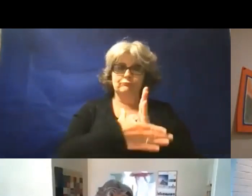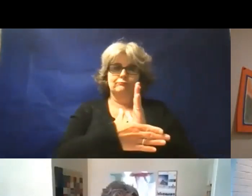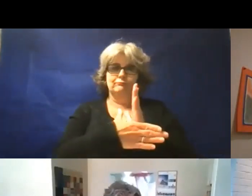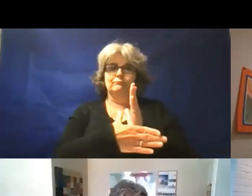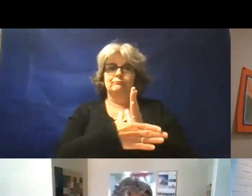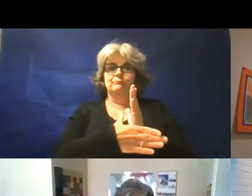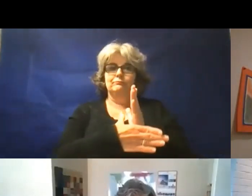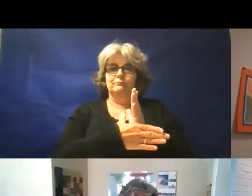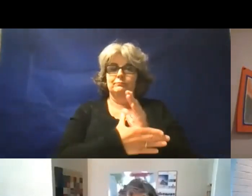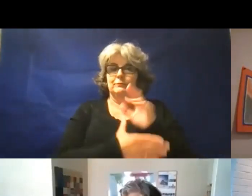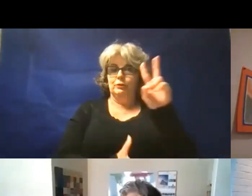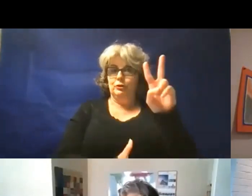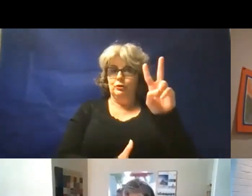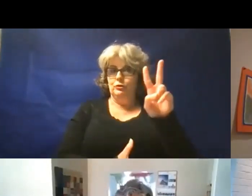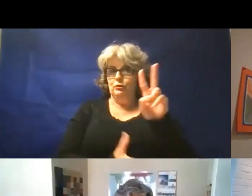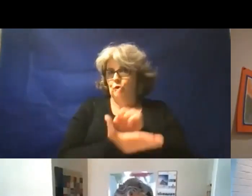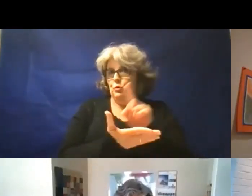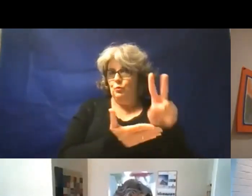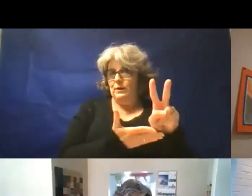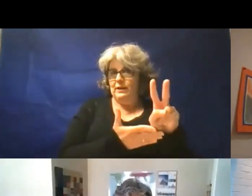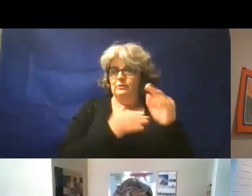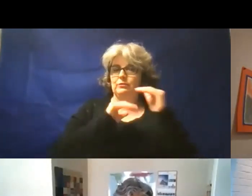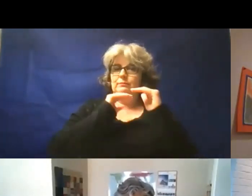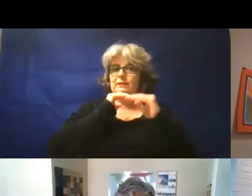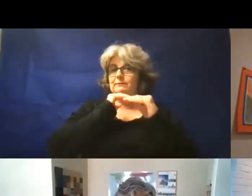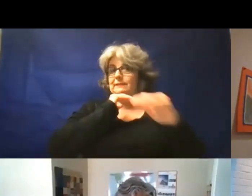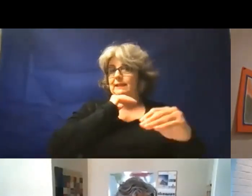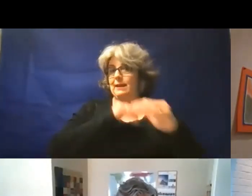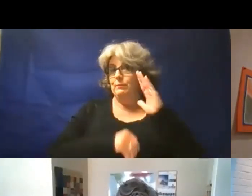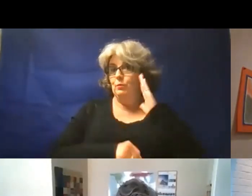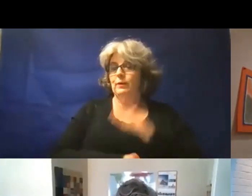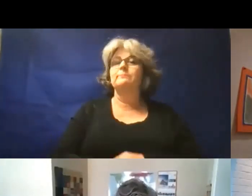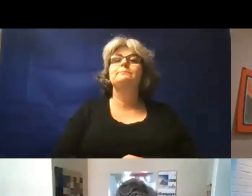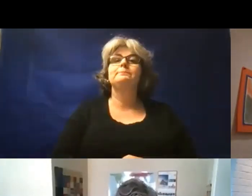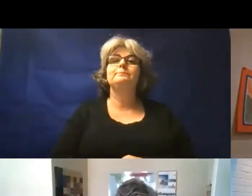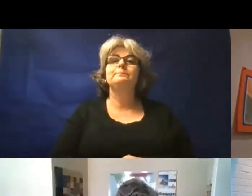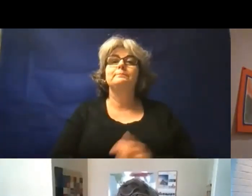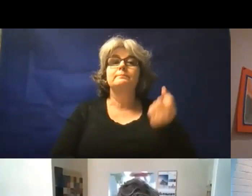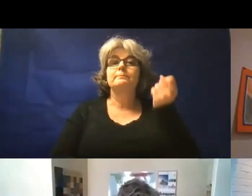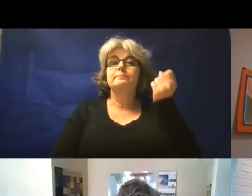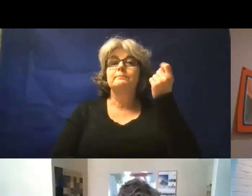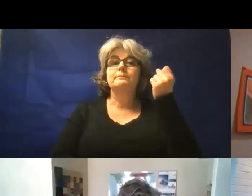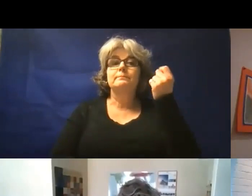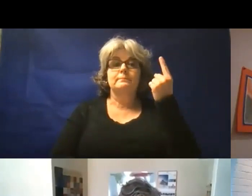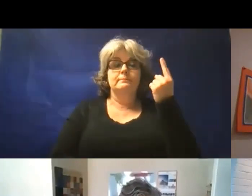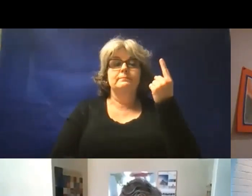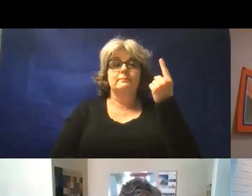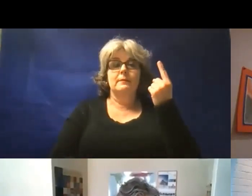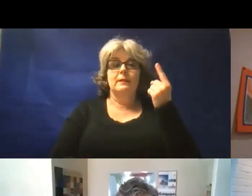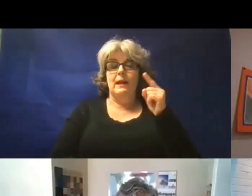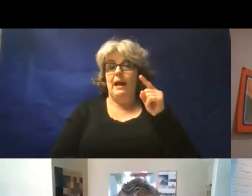two incubation periods to stabilize now i will say that we just updated our methods a little bit to